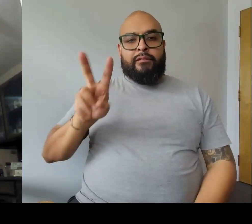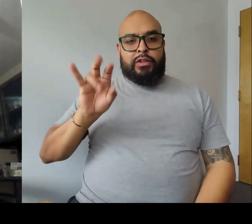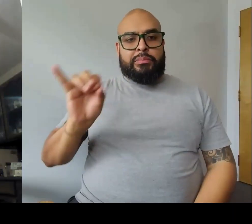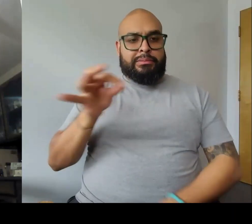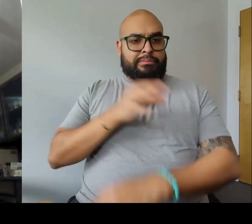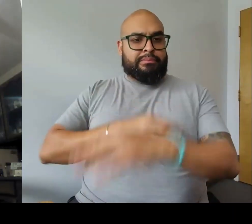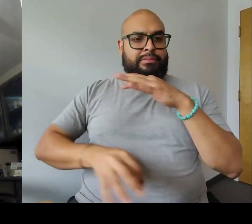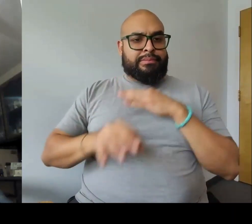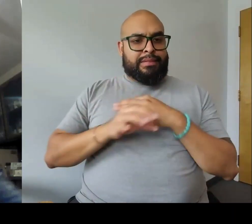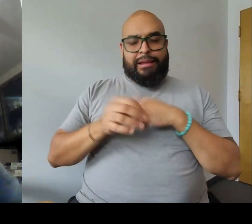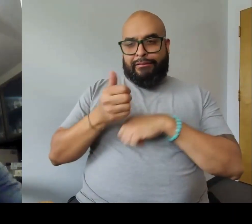So